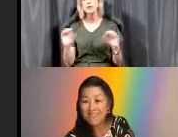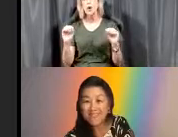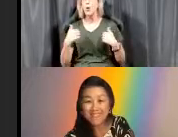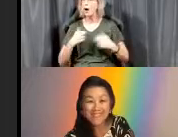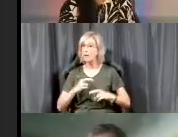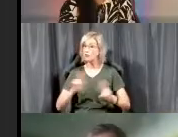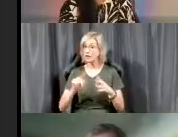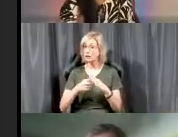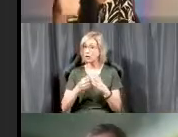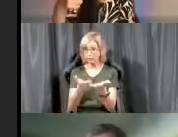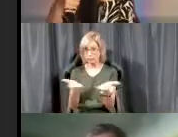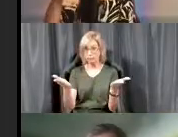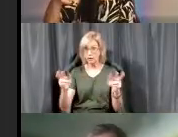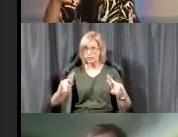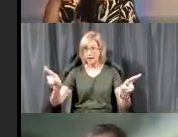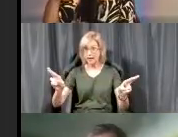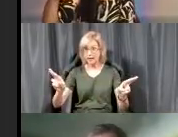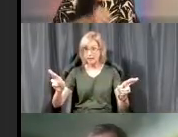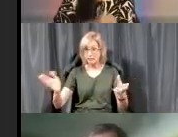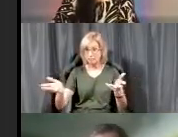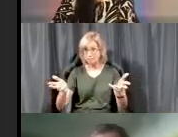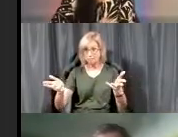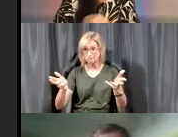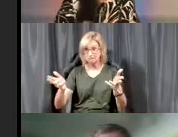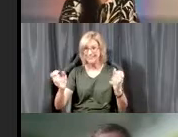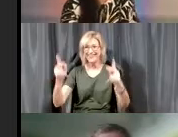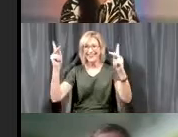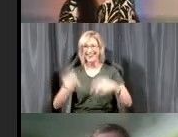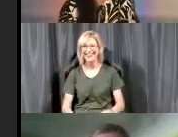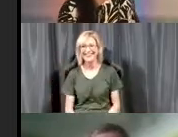Are you guys ready? All right. I